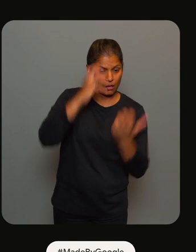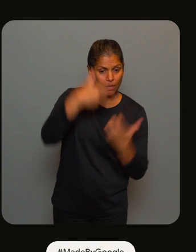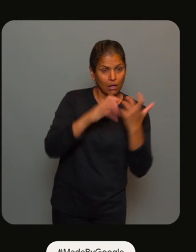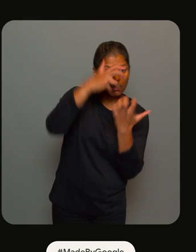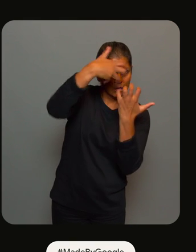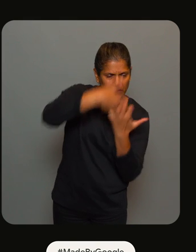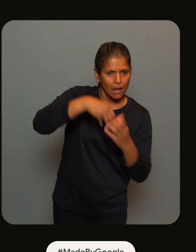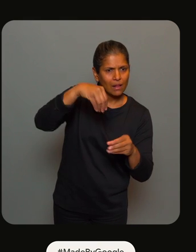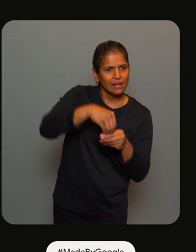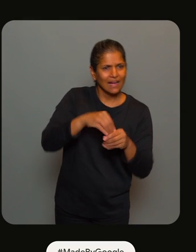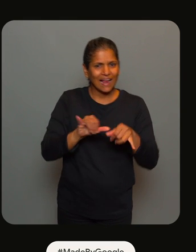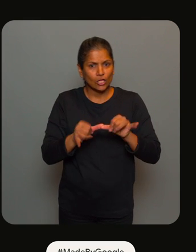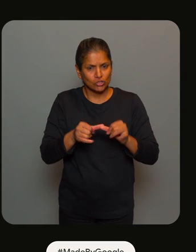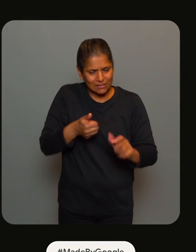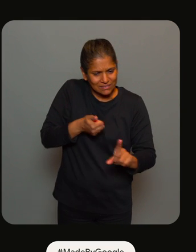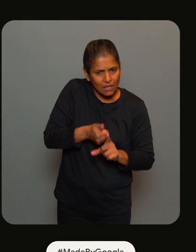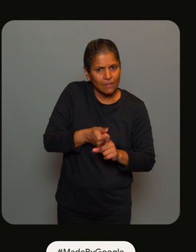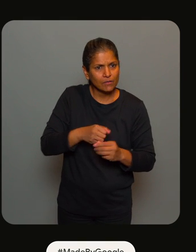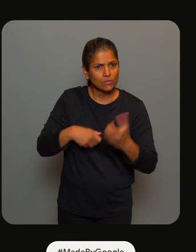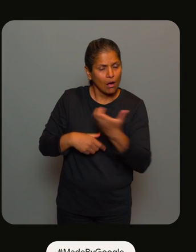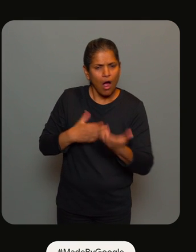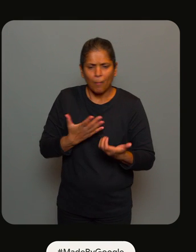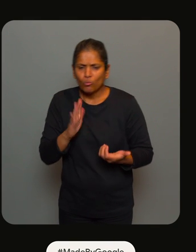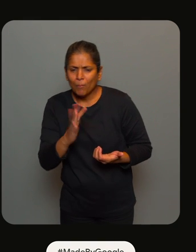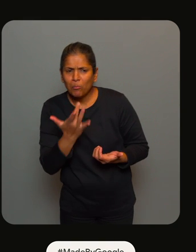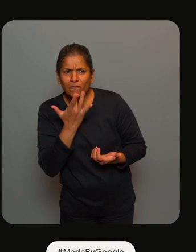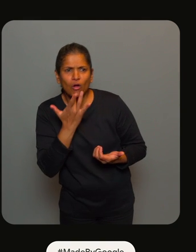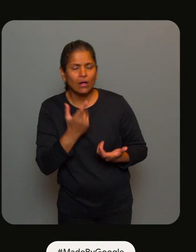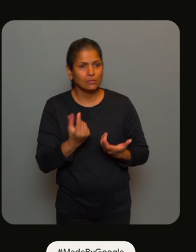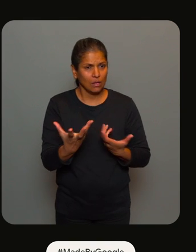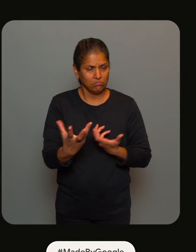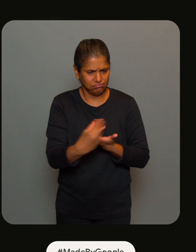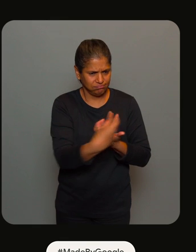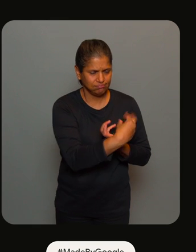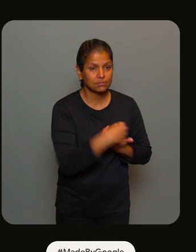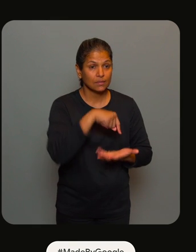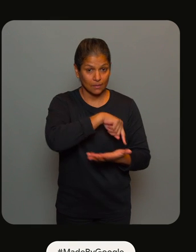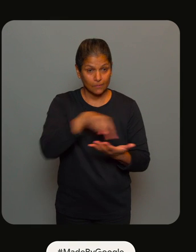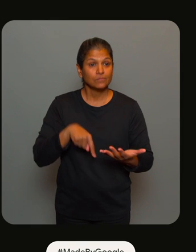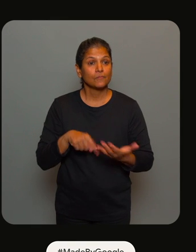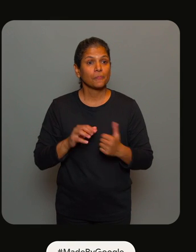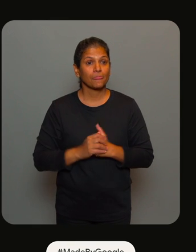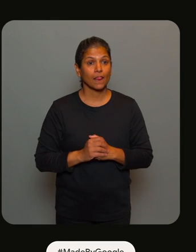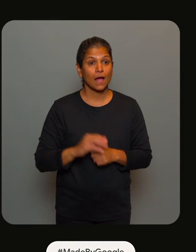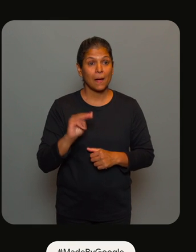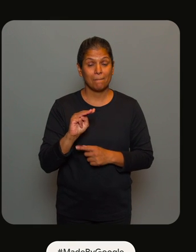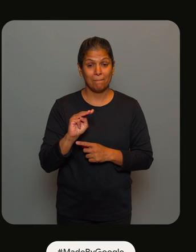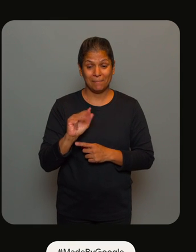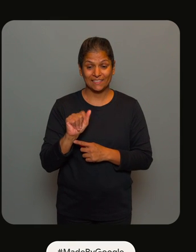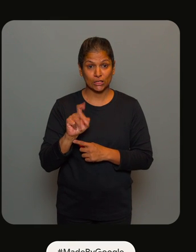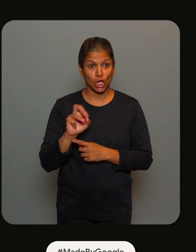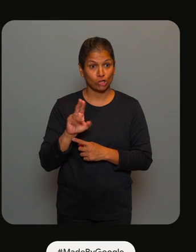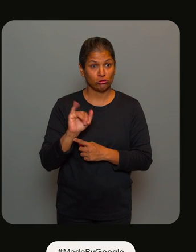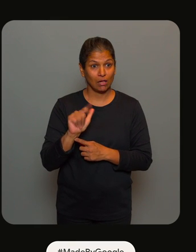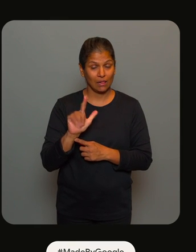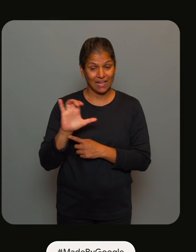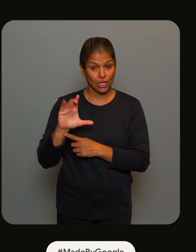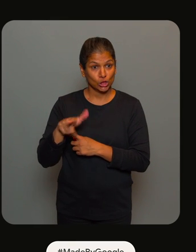preferences and even your photos. Material You enhances the OS interface, settings,